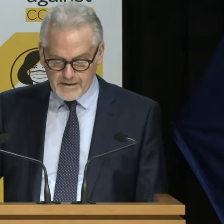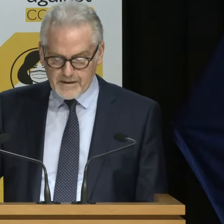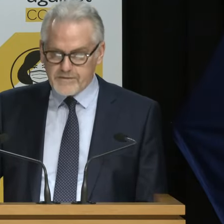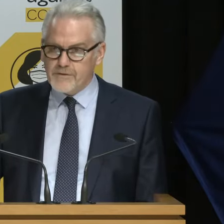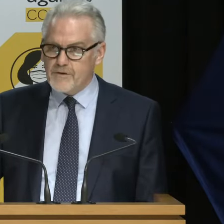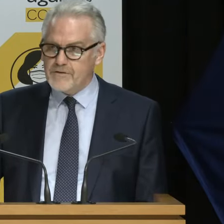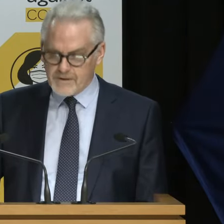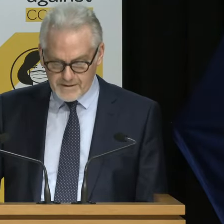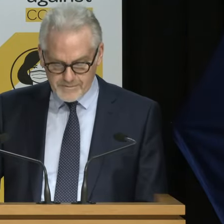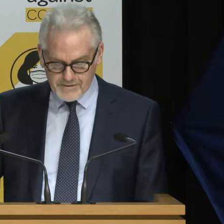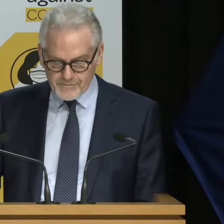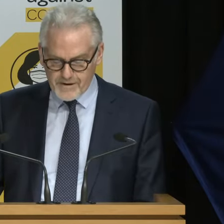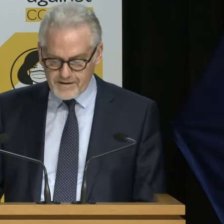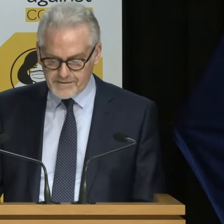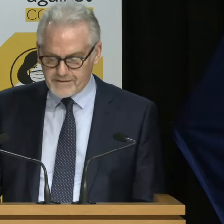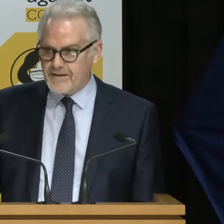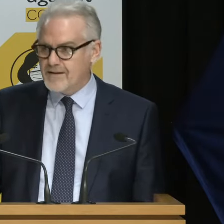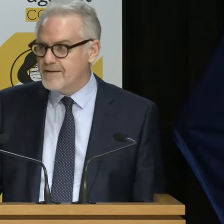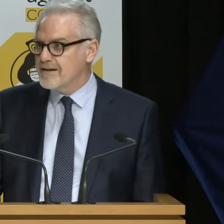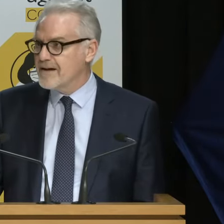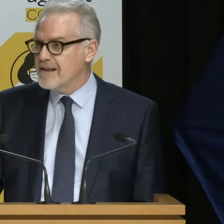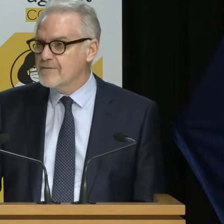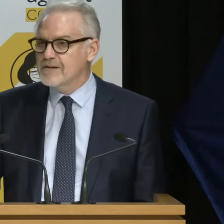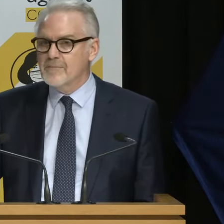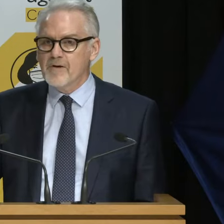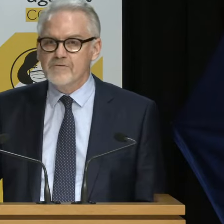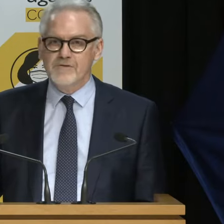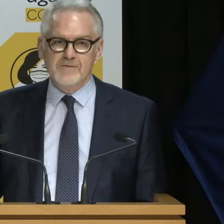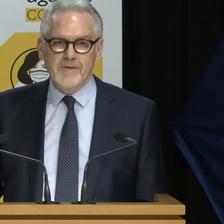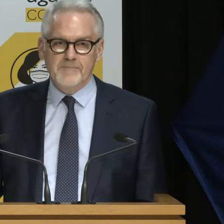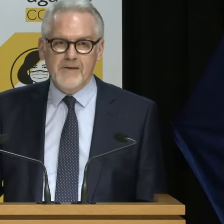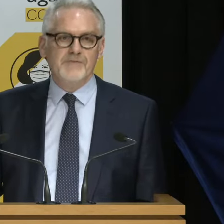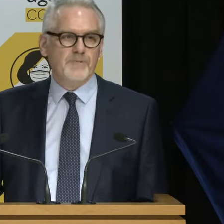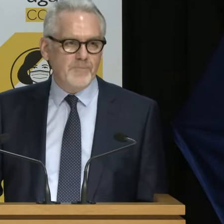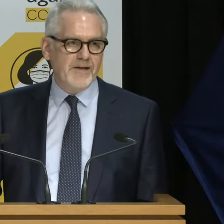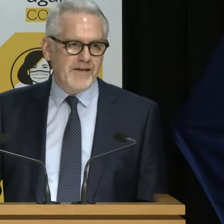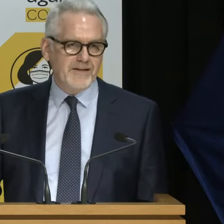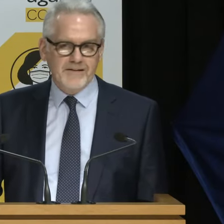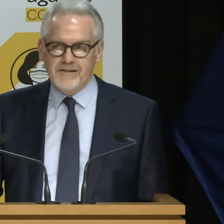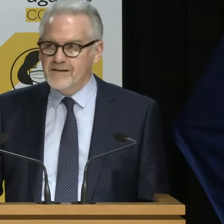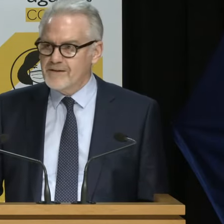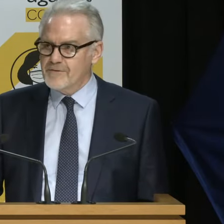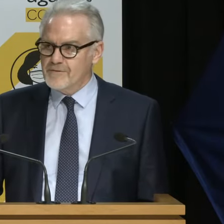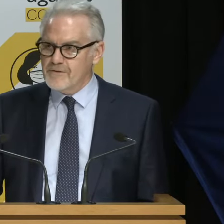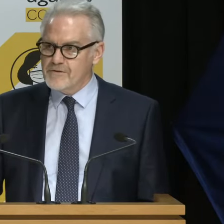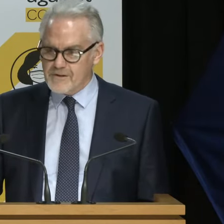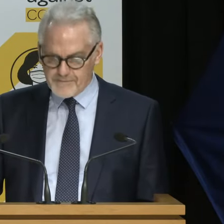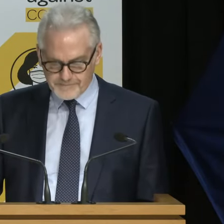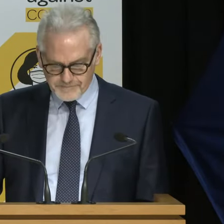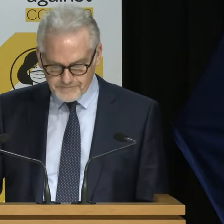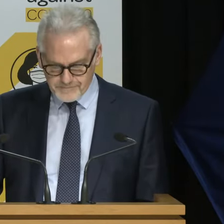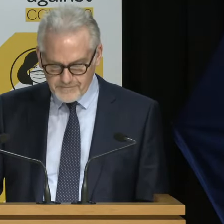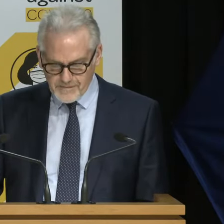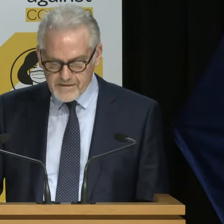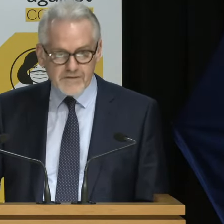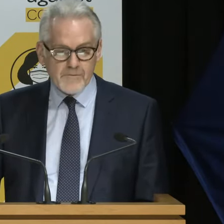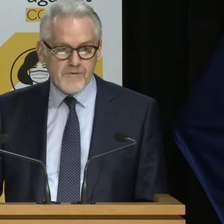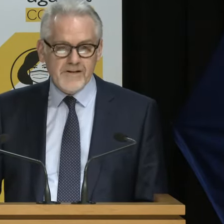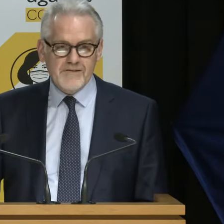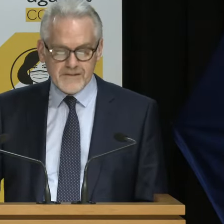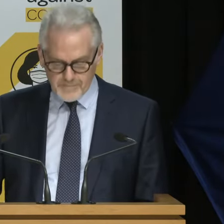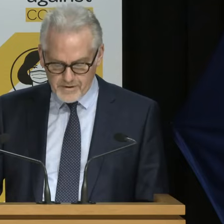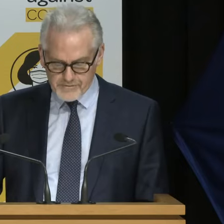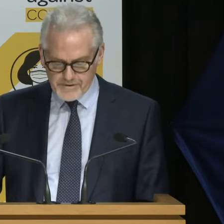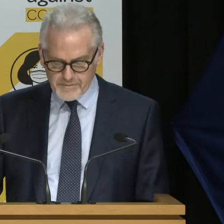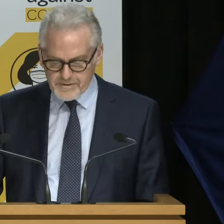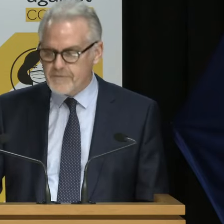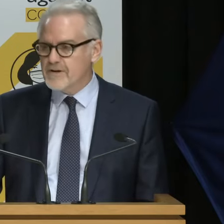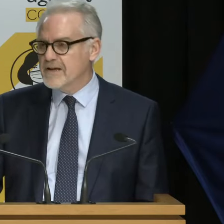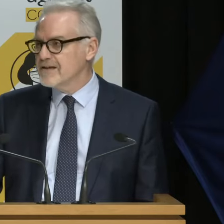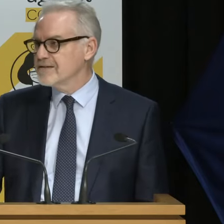It is about innovation as well